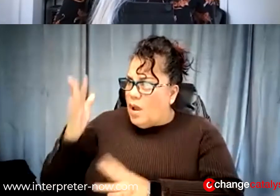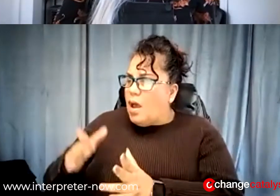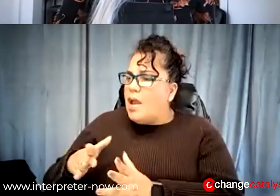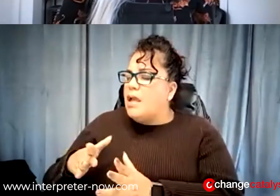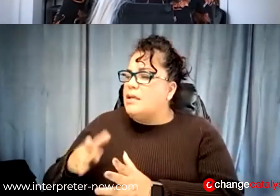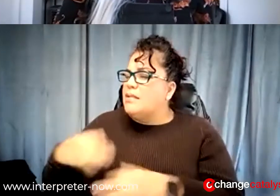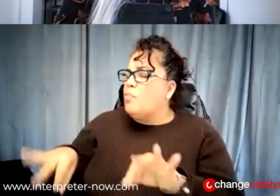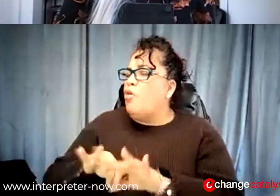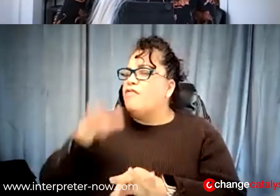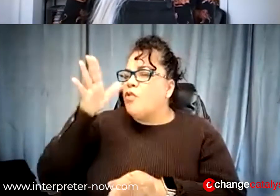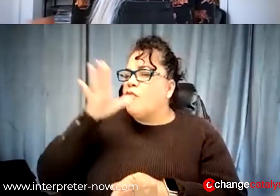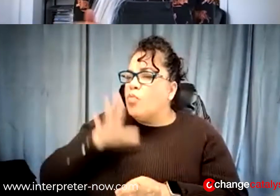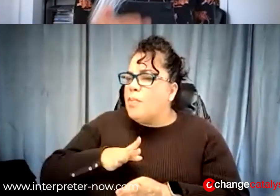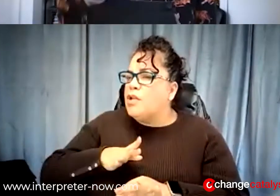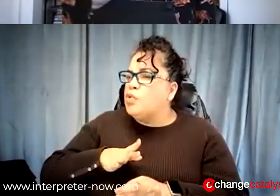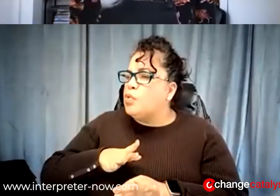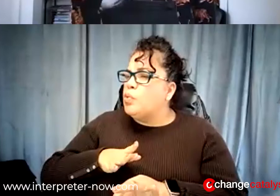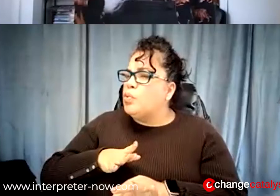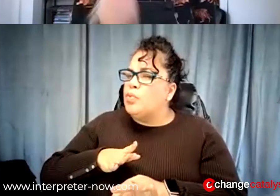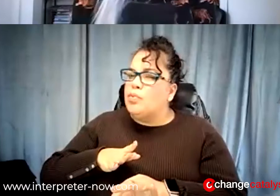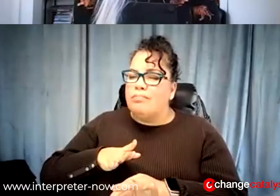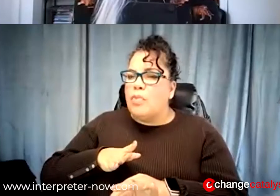What started this inside of you?